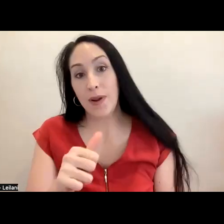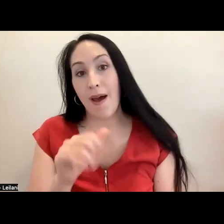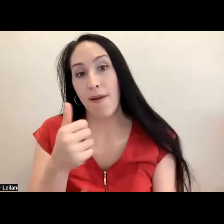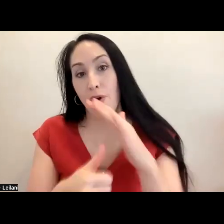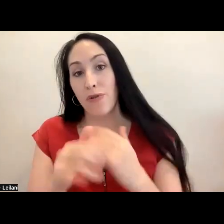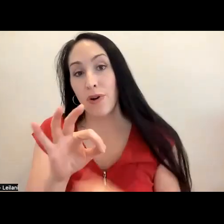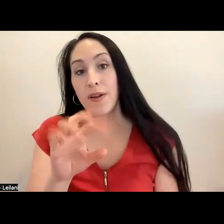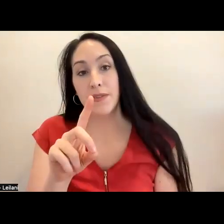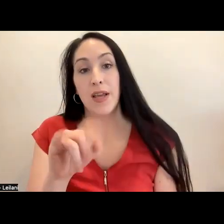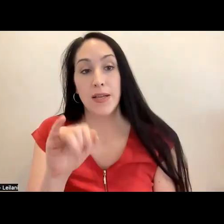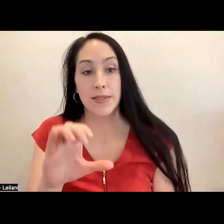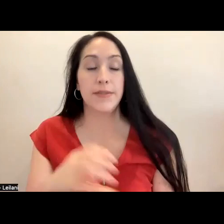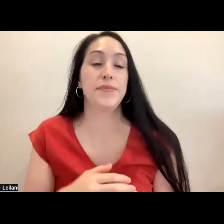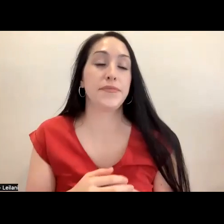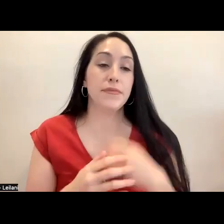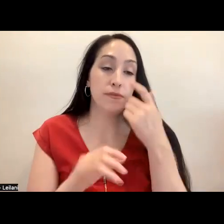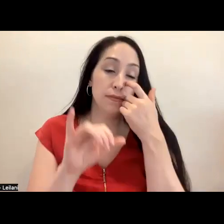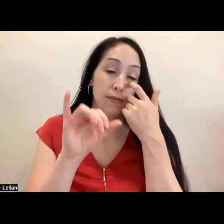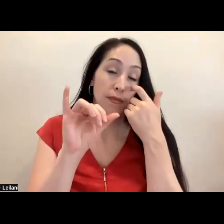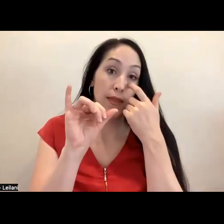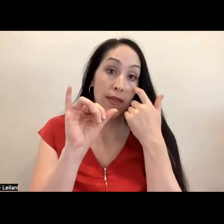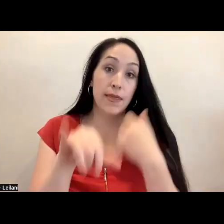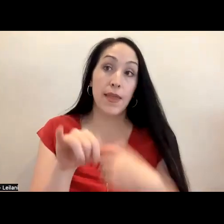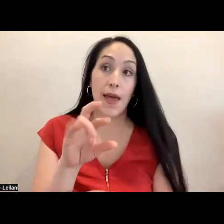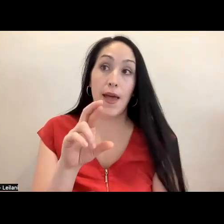4 to Prime's website. 11:47:41 I think right now it's a little over